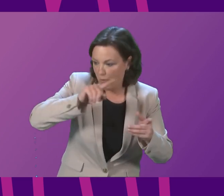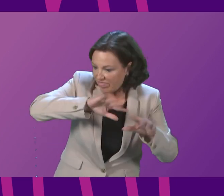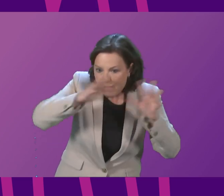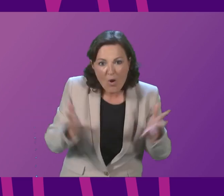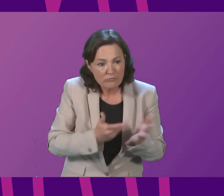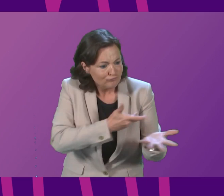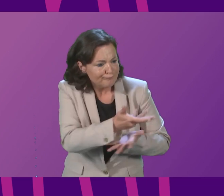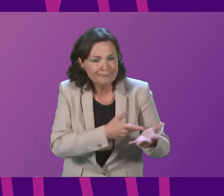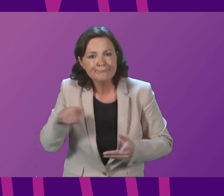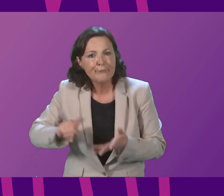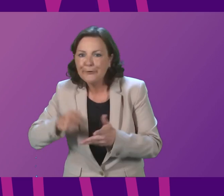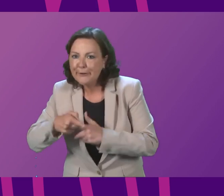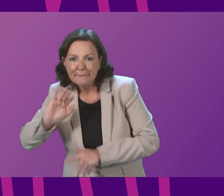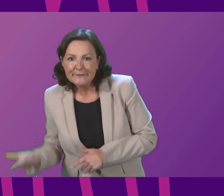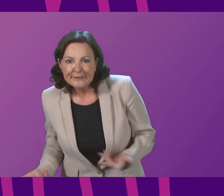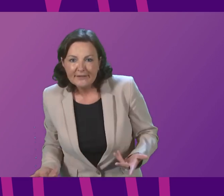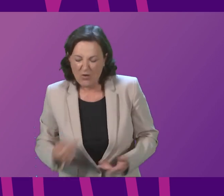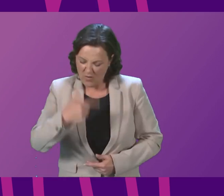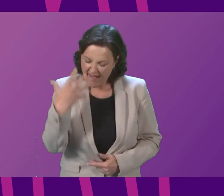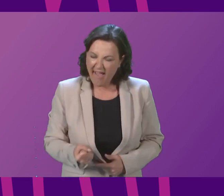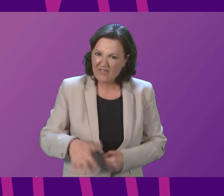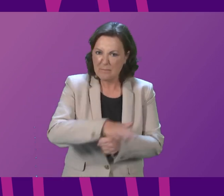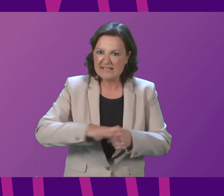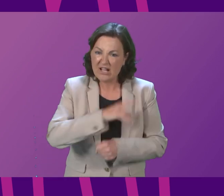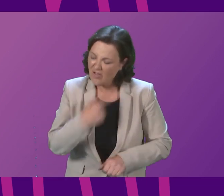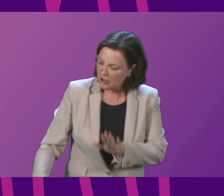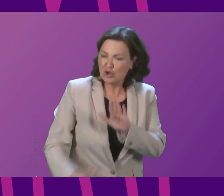We have the position as the top-performing—— We will hear the First Minister.